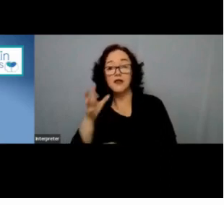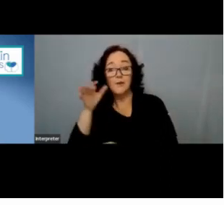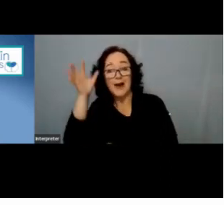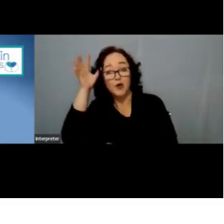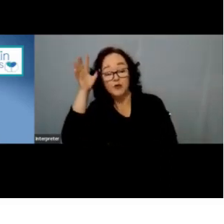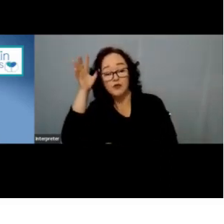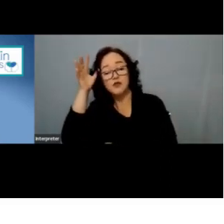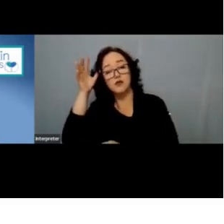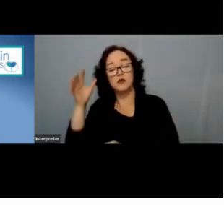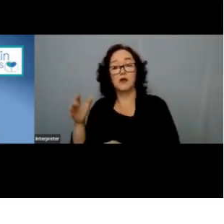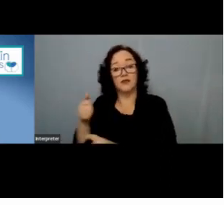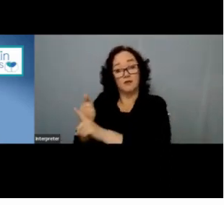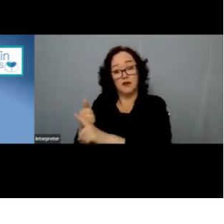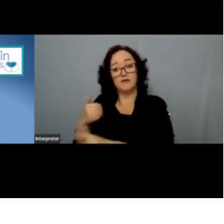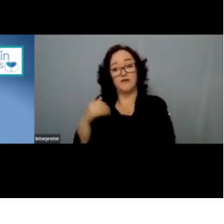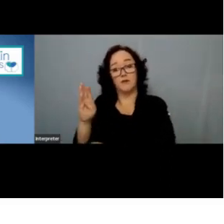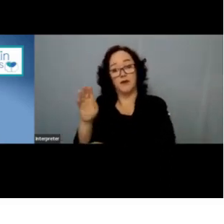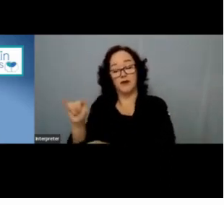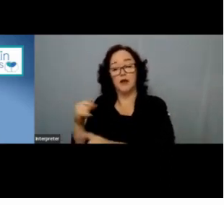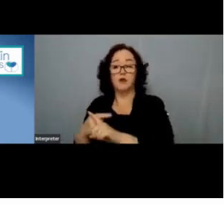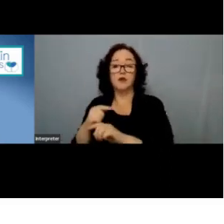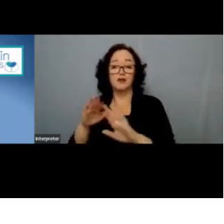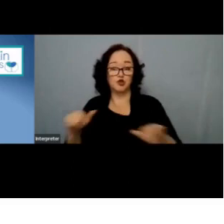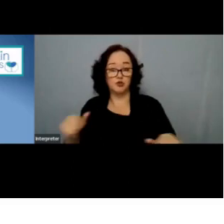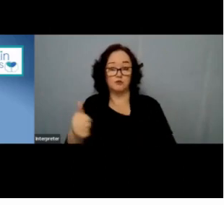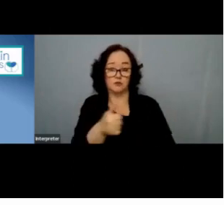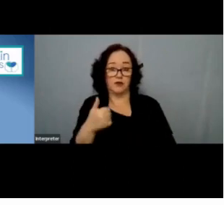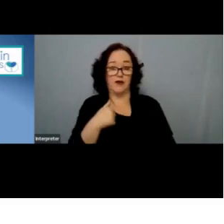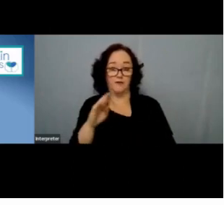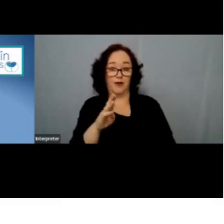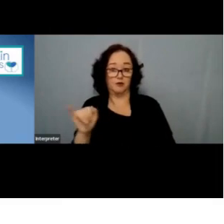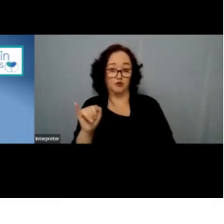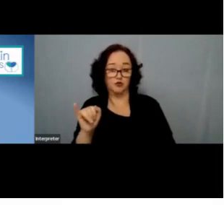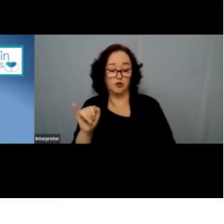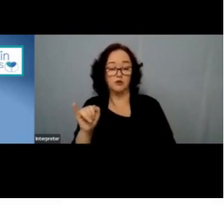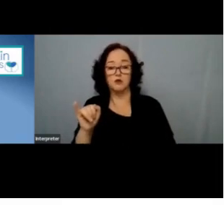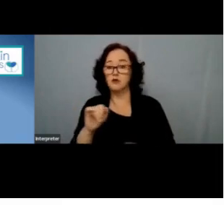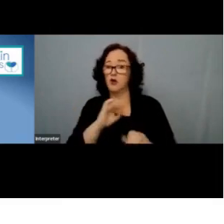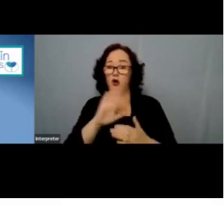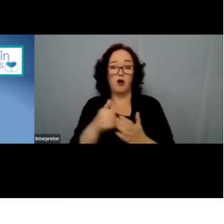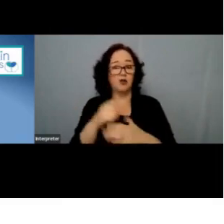a brain injury because they're all different. Next slide. So we